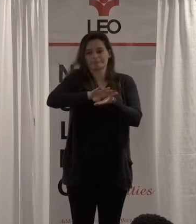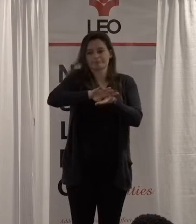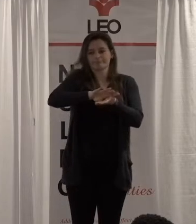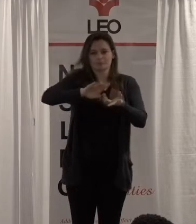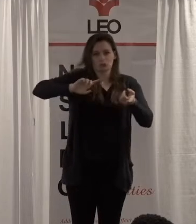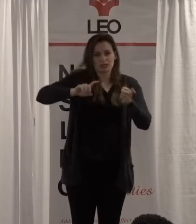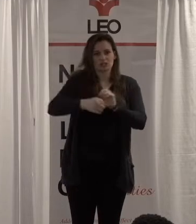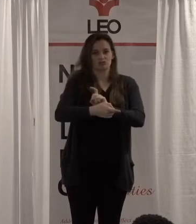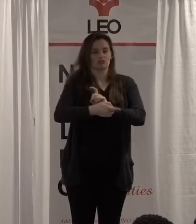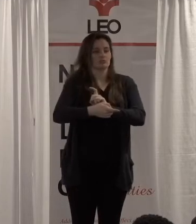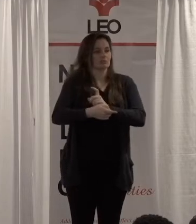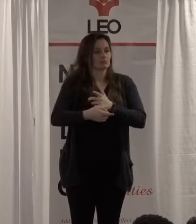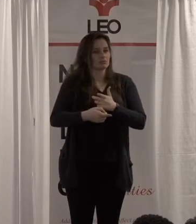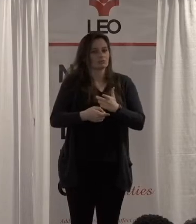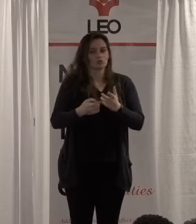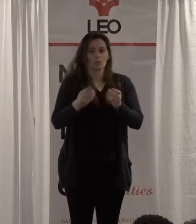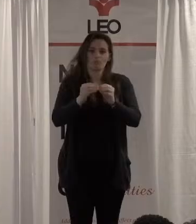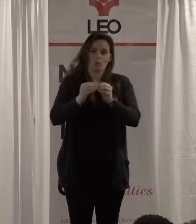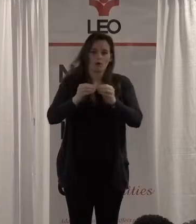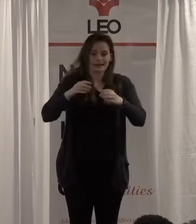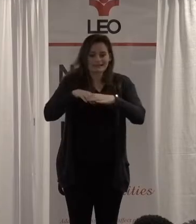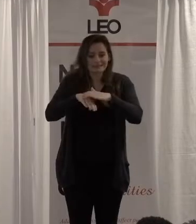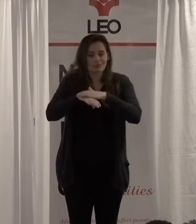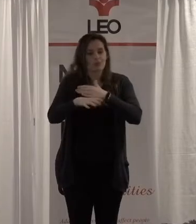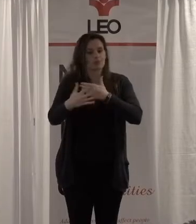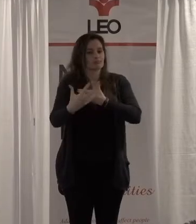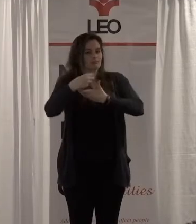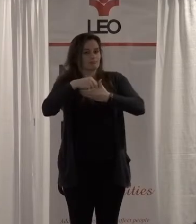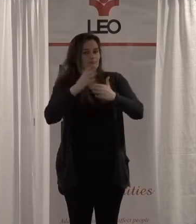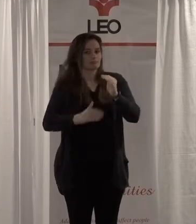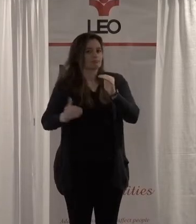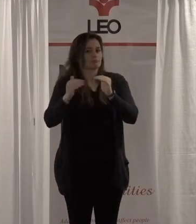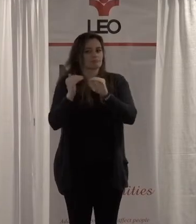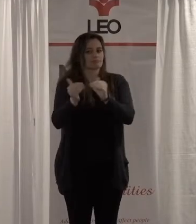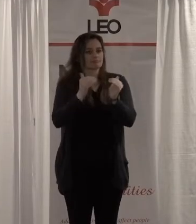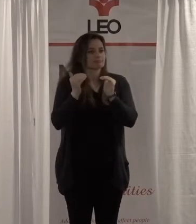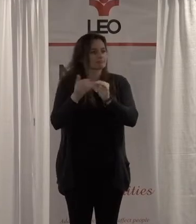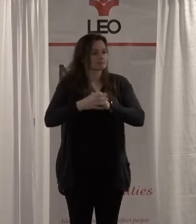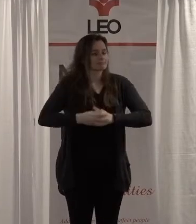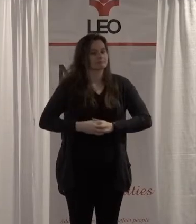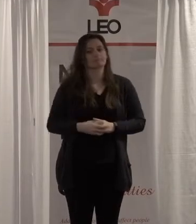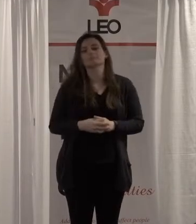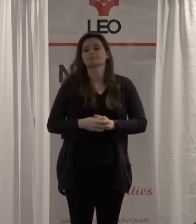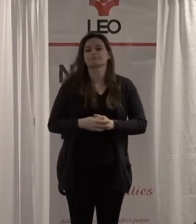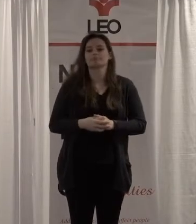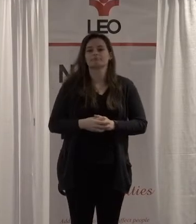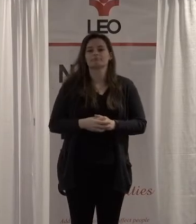AND INCLUSIVE AND EQUITABLE. WHEN BARRIERS TO INCLUSION ARE REMOVED